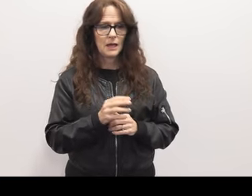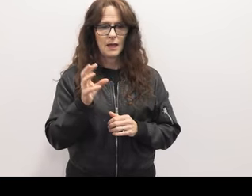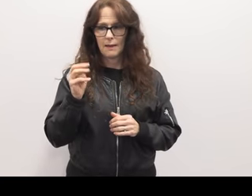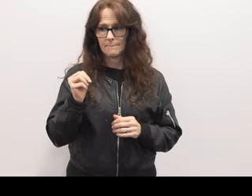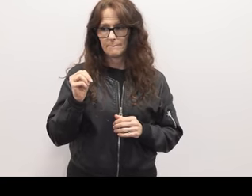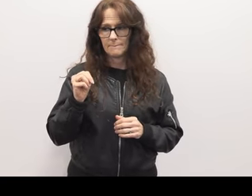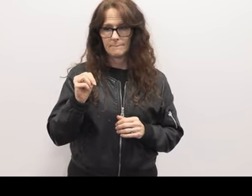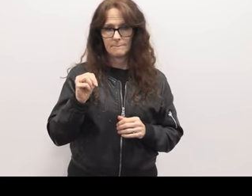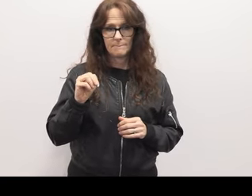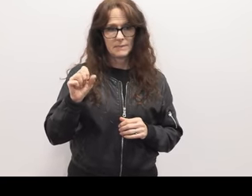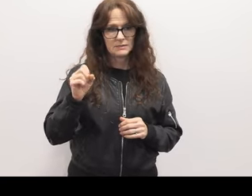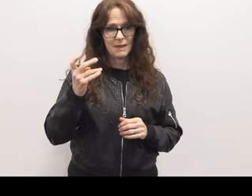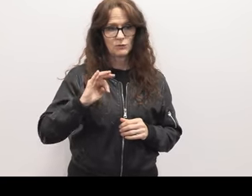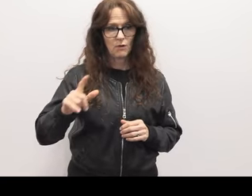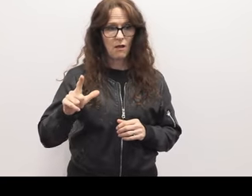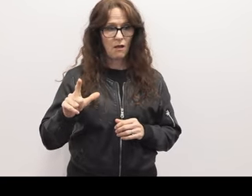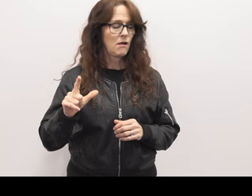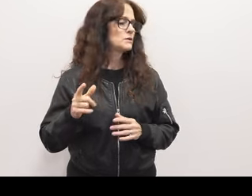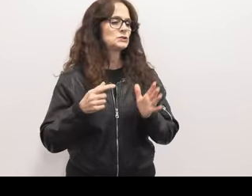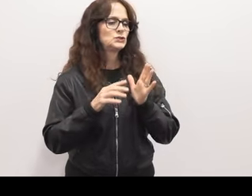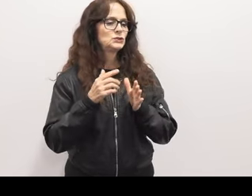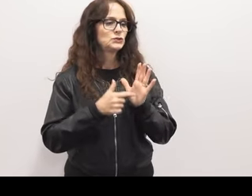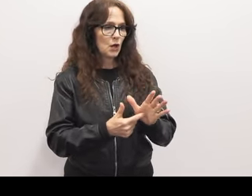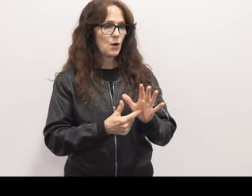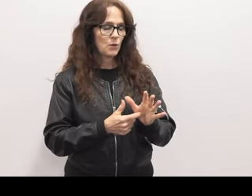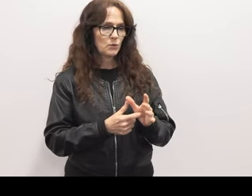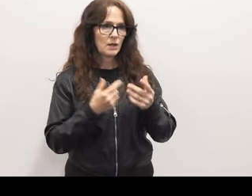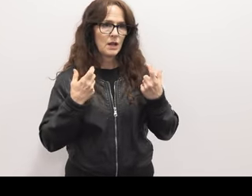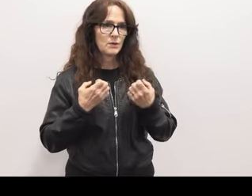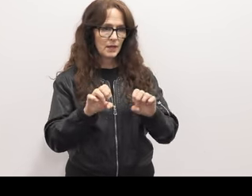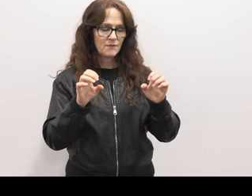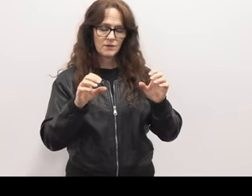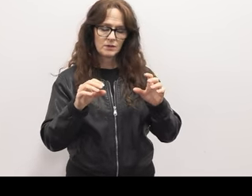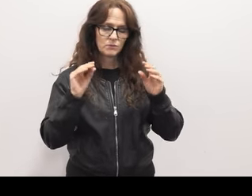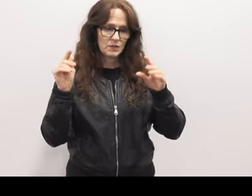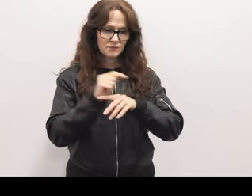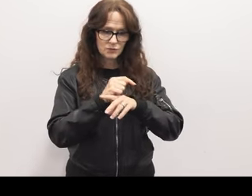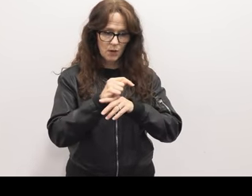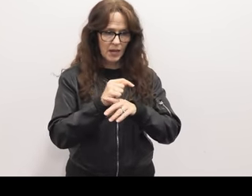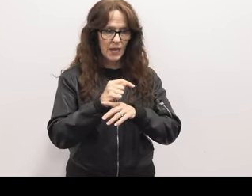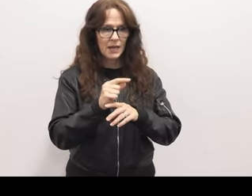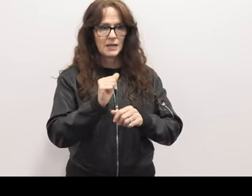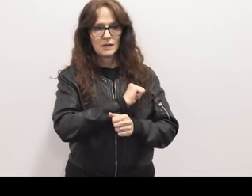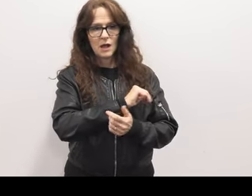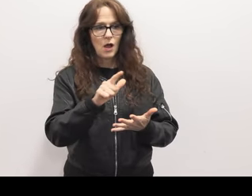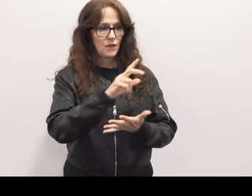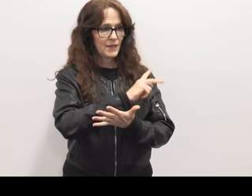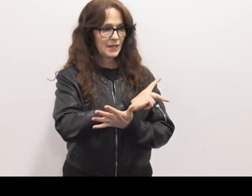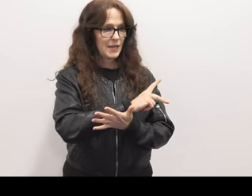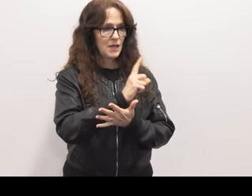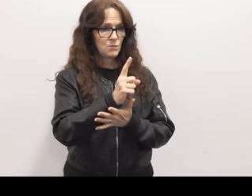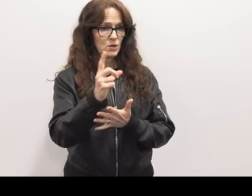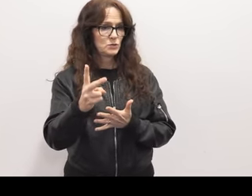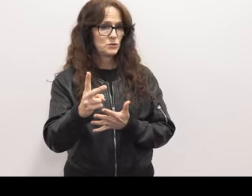That is a huge effort of ours right now. We've trained all of our teachers this summer, all of our K2 teachers in early reading